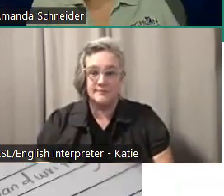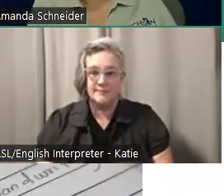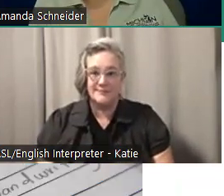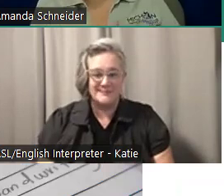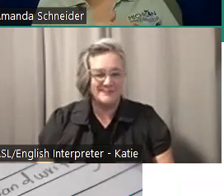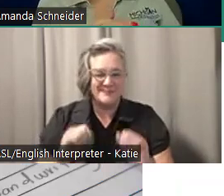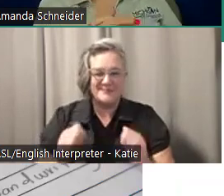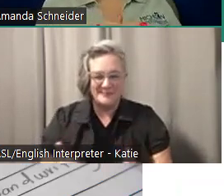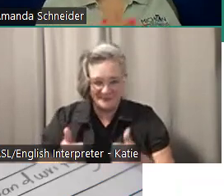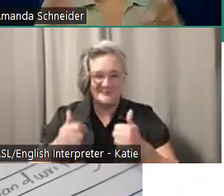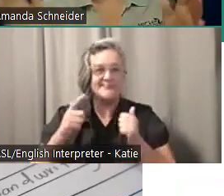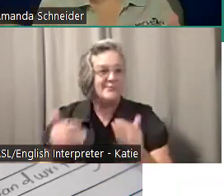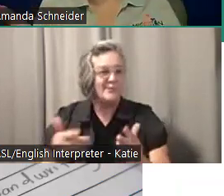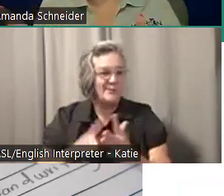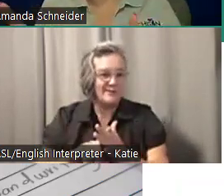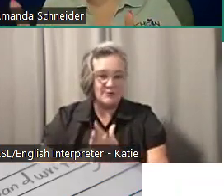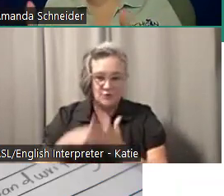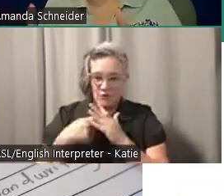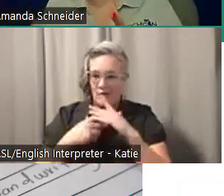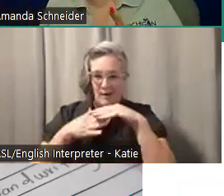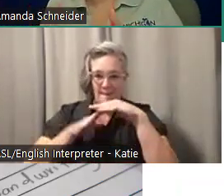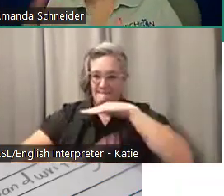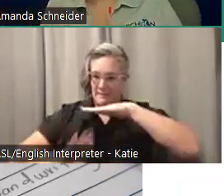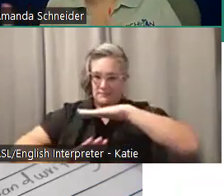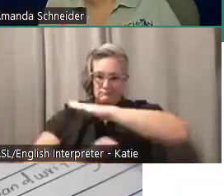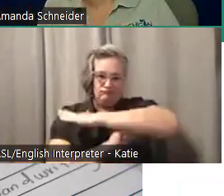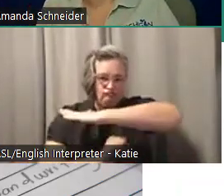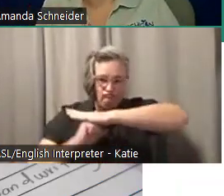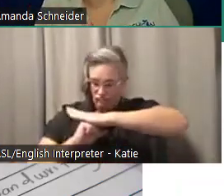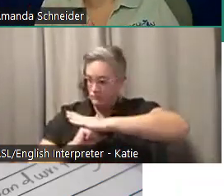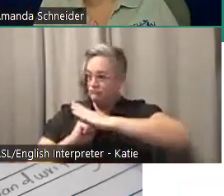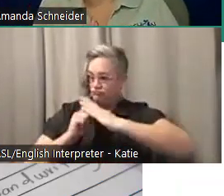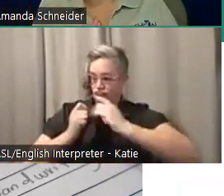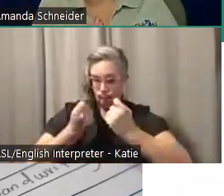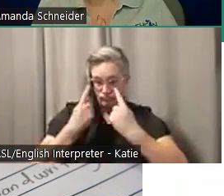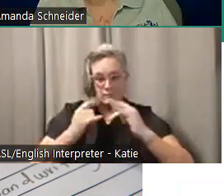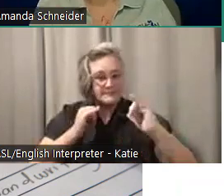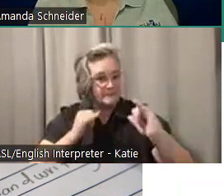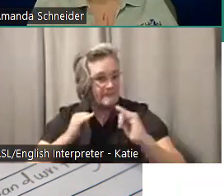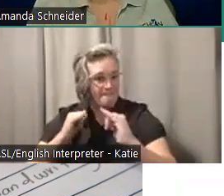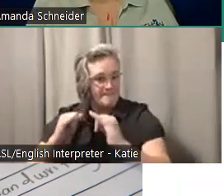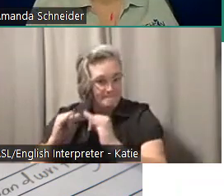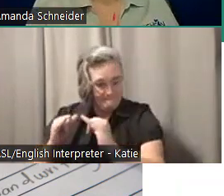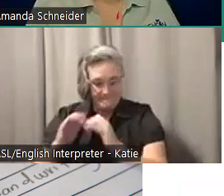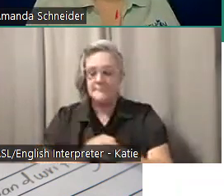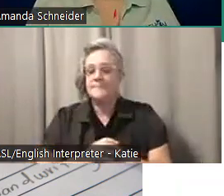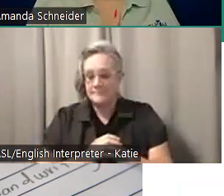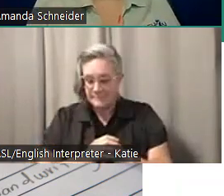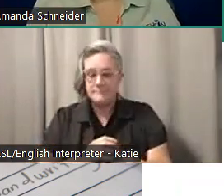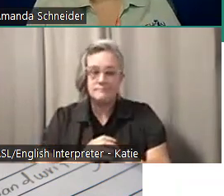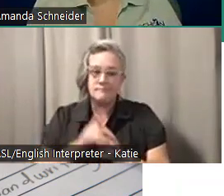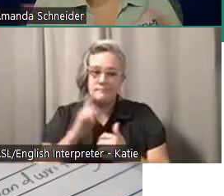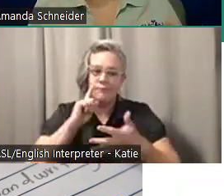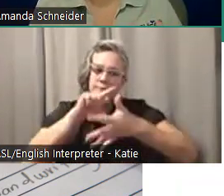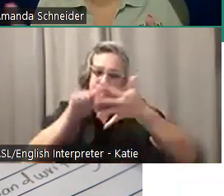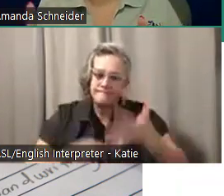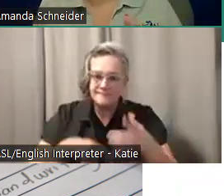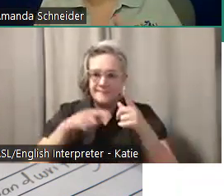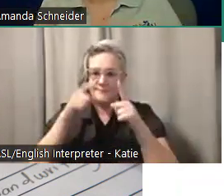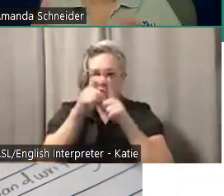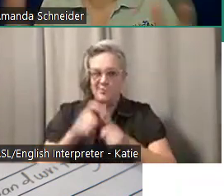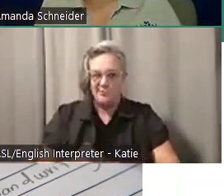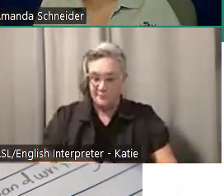Alright, so let's start with the basics, and make sure we all have the same understanding about some of these terms. So, when we talk about